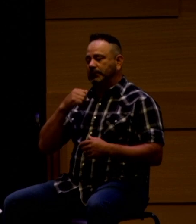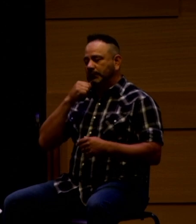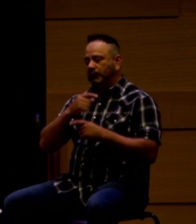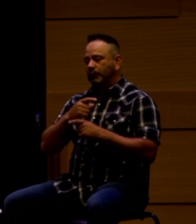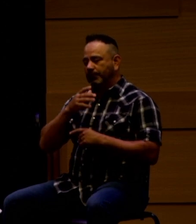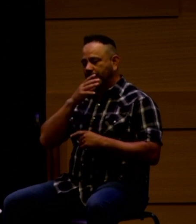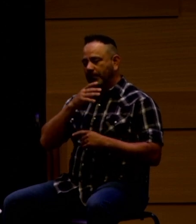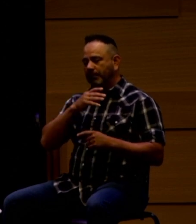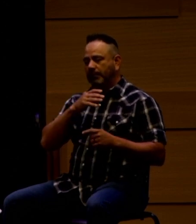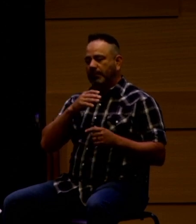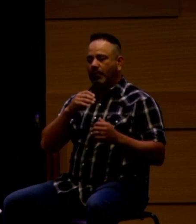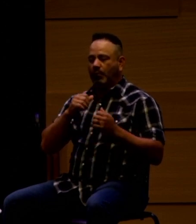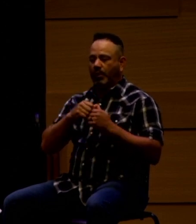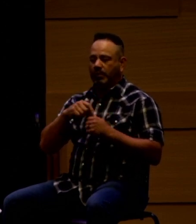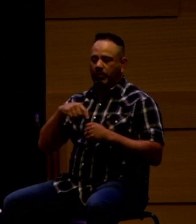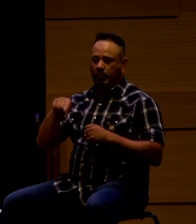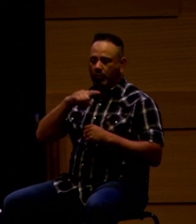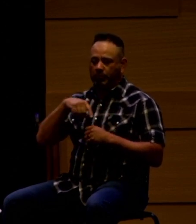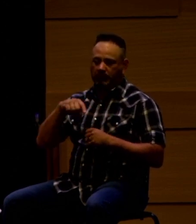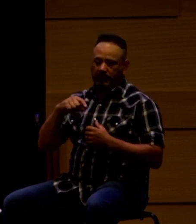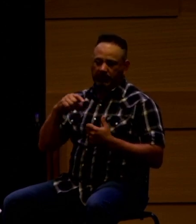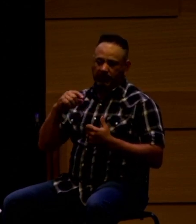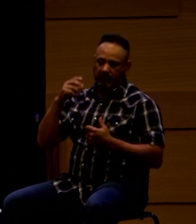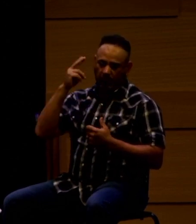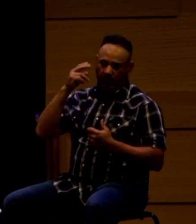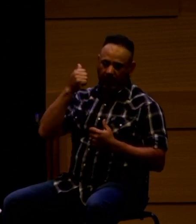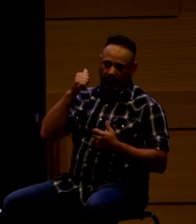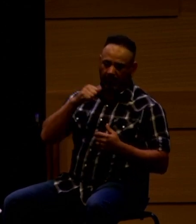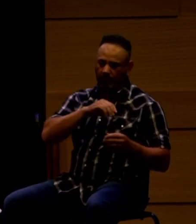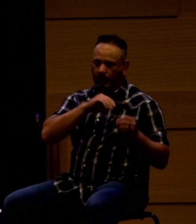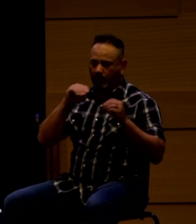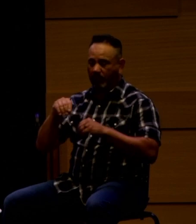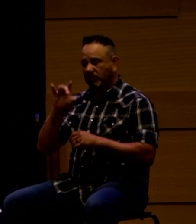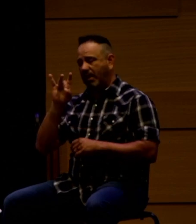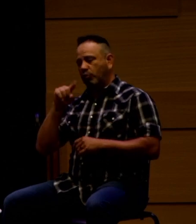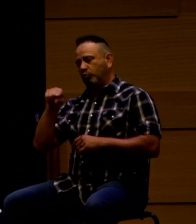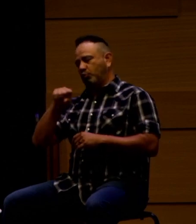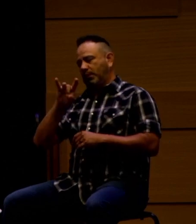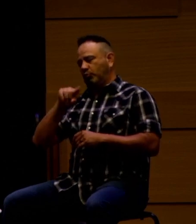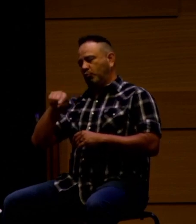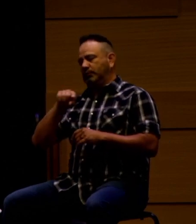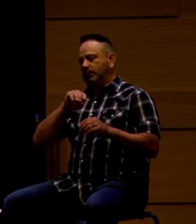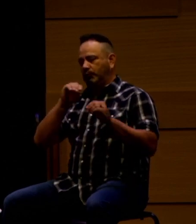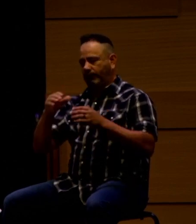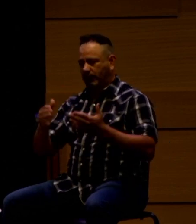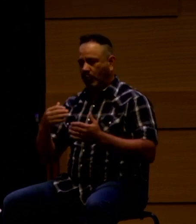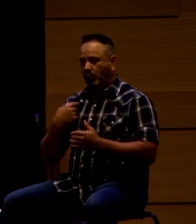Paco Garcia: My sister and my mother, along with my aunts and uncles moved. Eight of us moved here together.